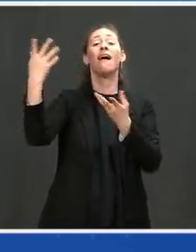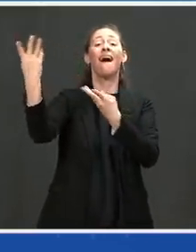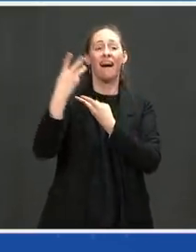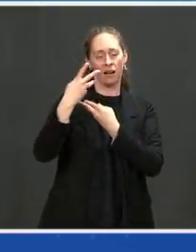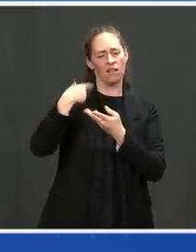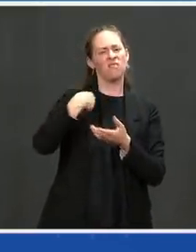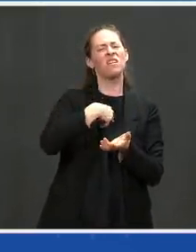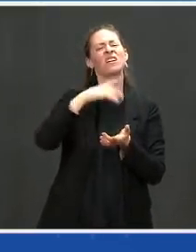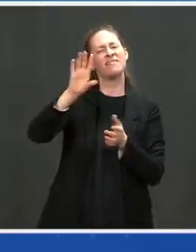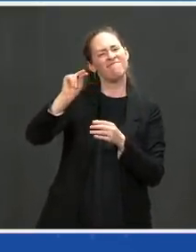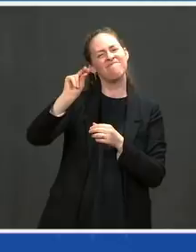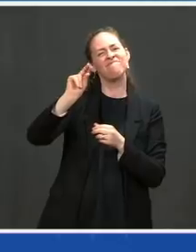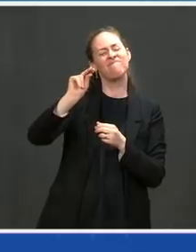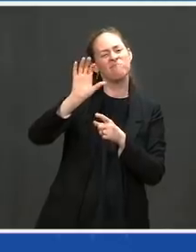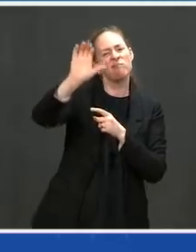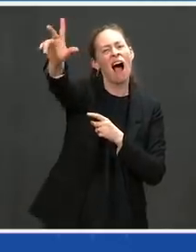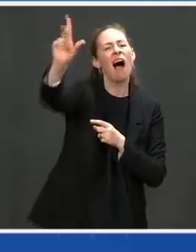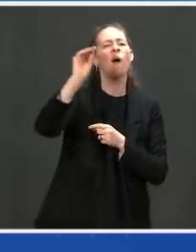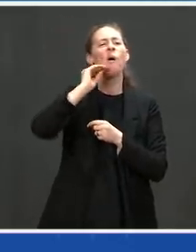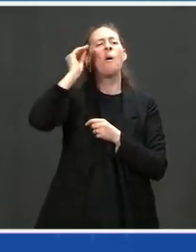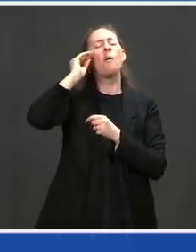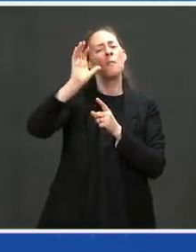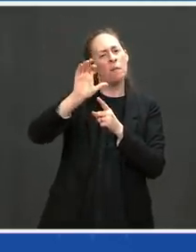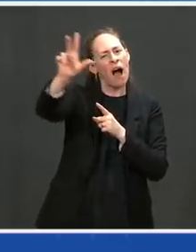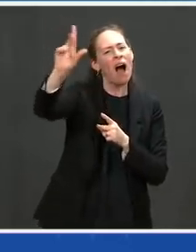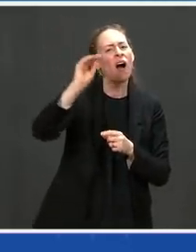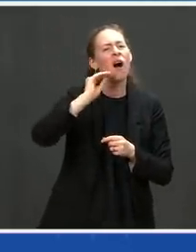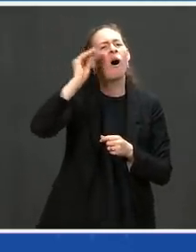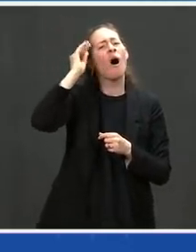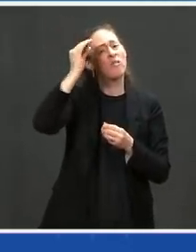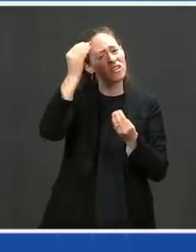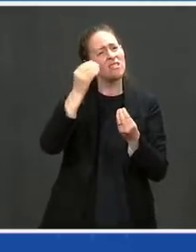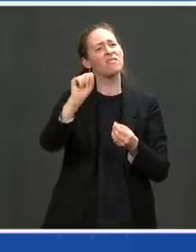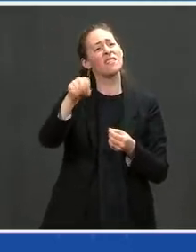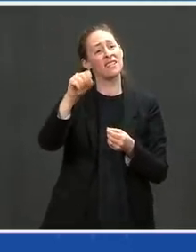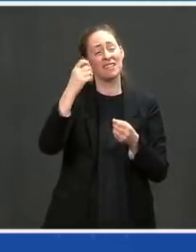Thousands -- tens of thousands of people who are --